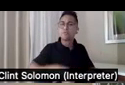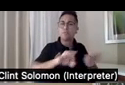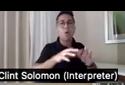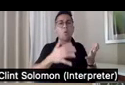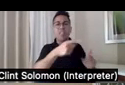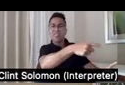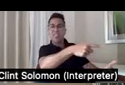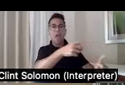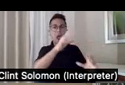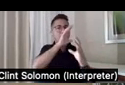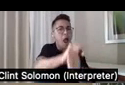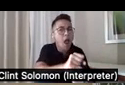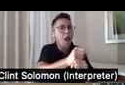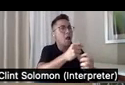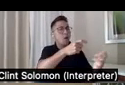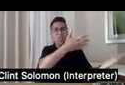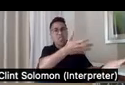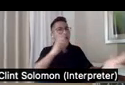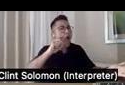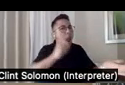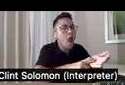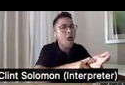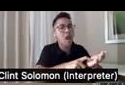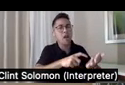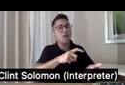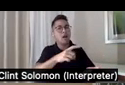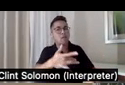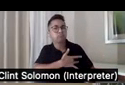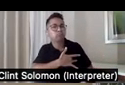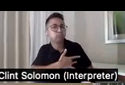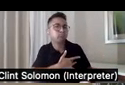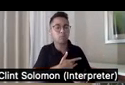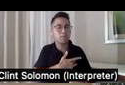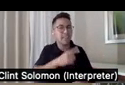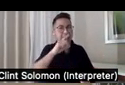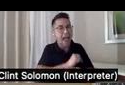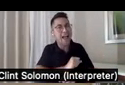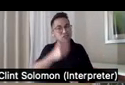them what drew an emotional reaction and actually remember things that are highly emotional best of